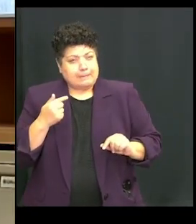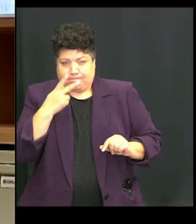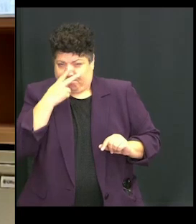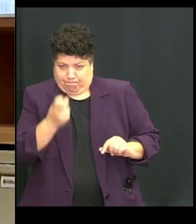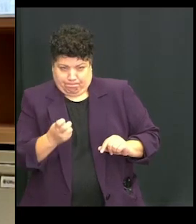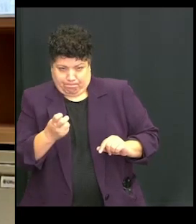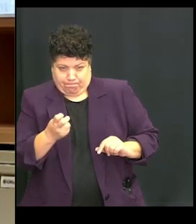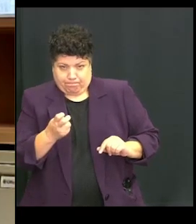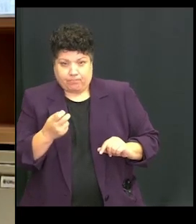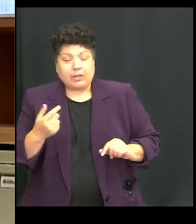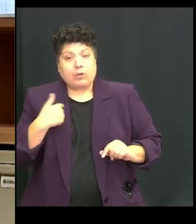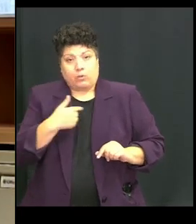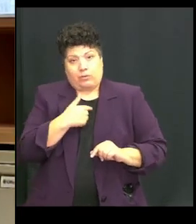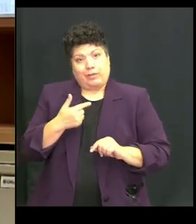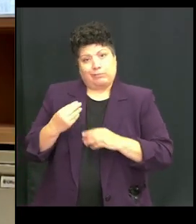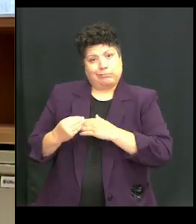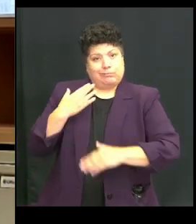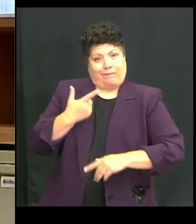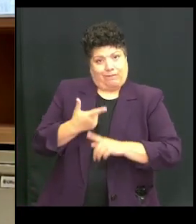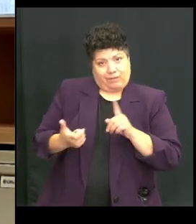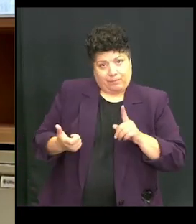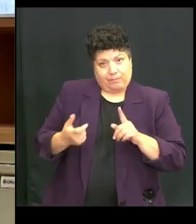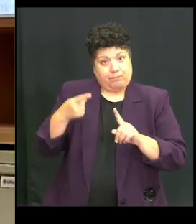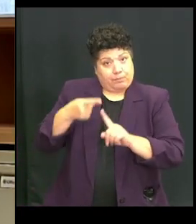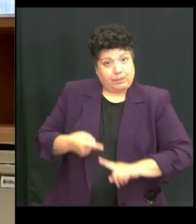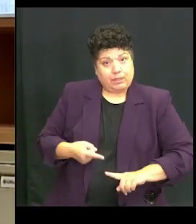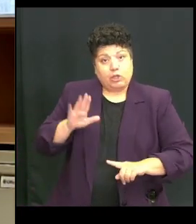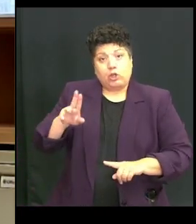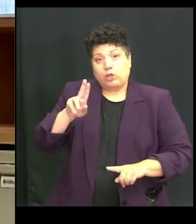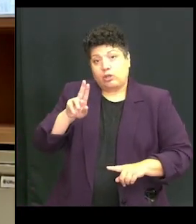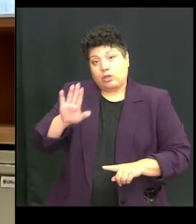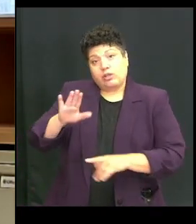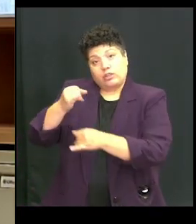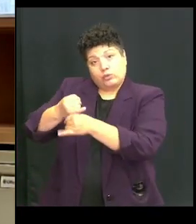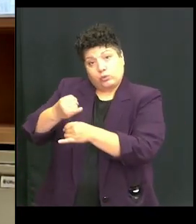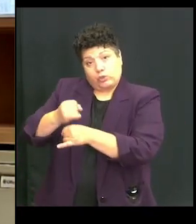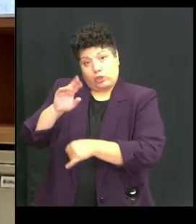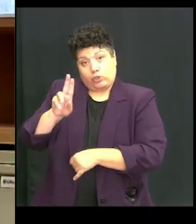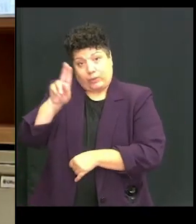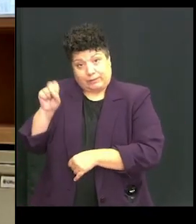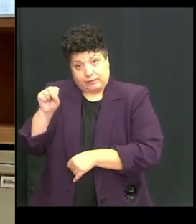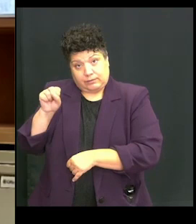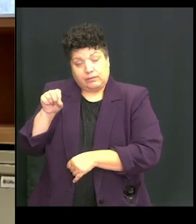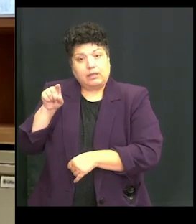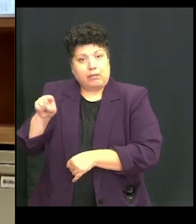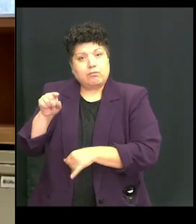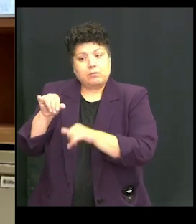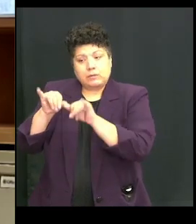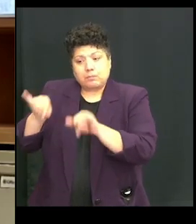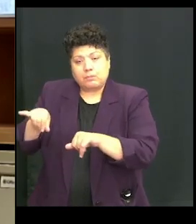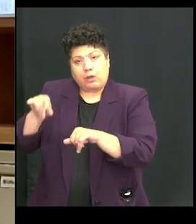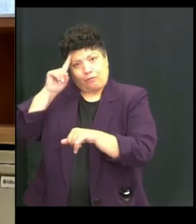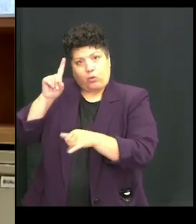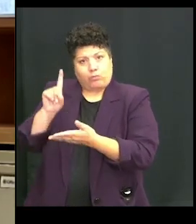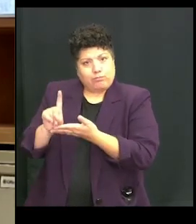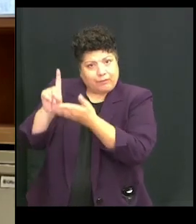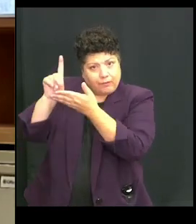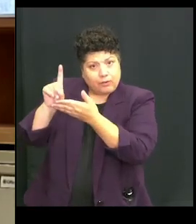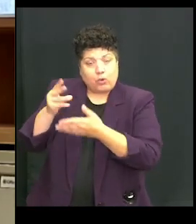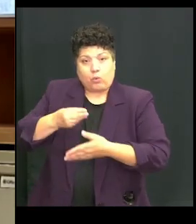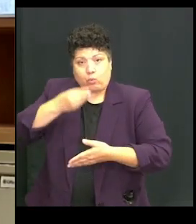In the US, you have institutions structured to basically benefit white rural Americans